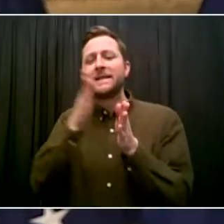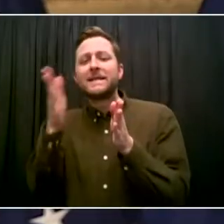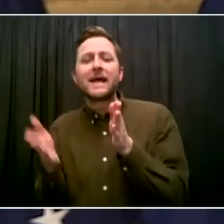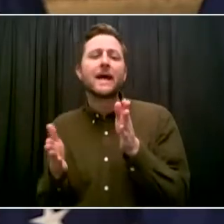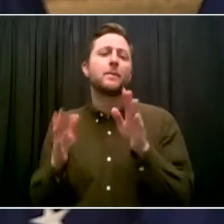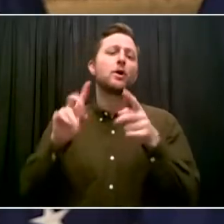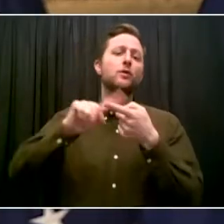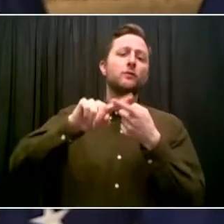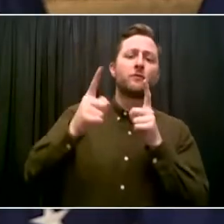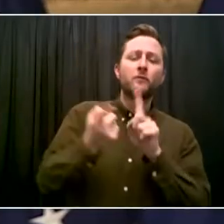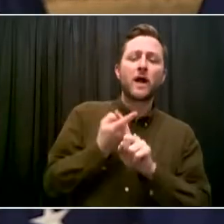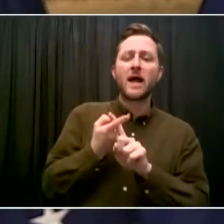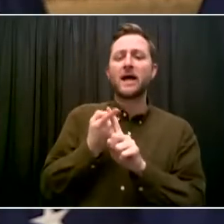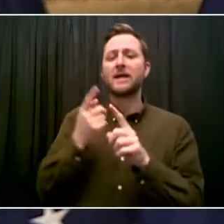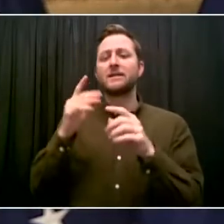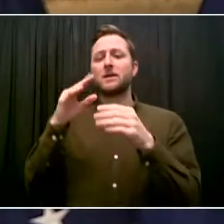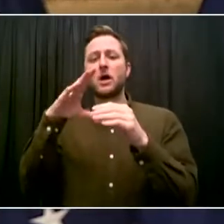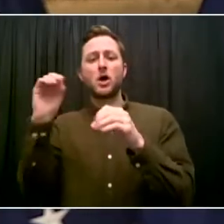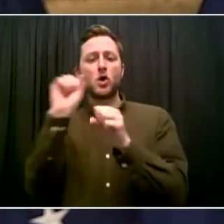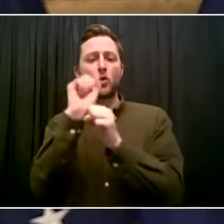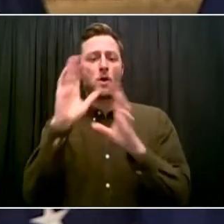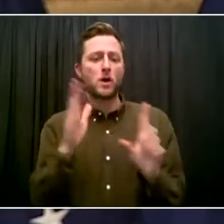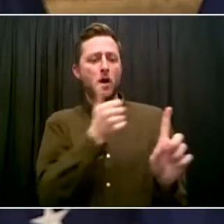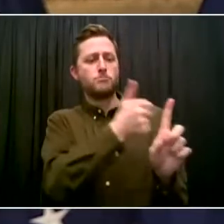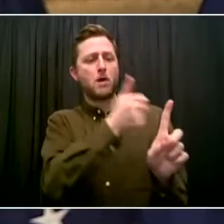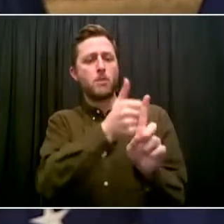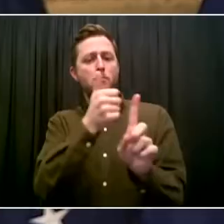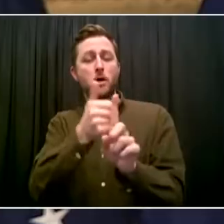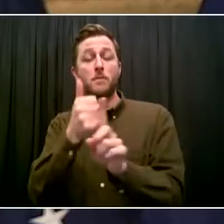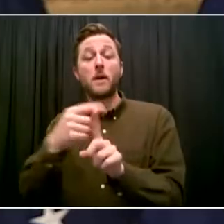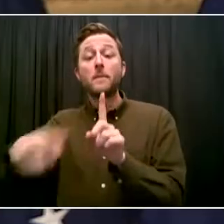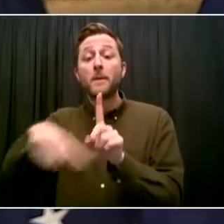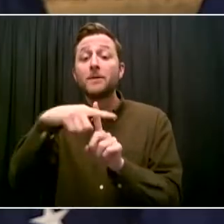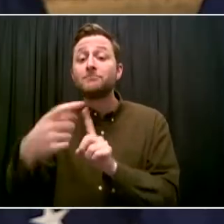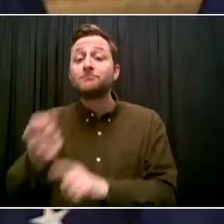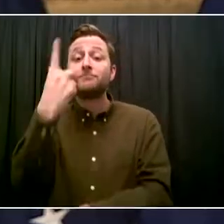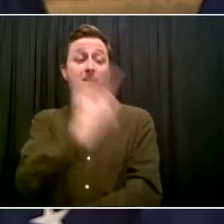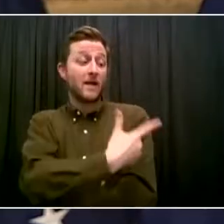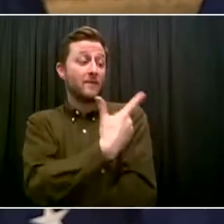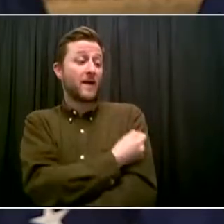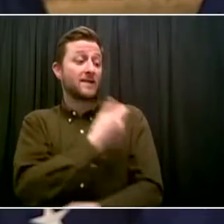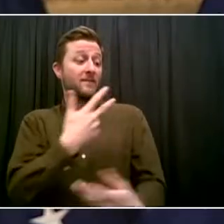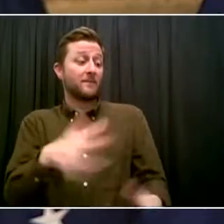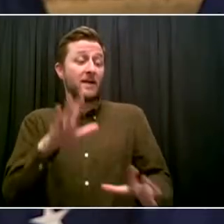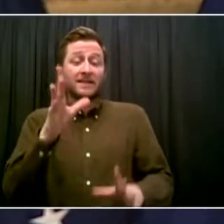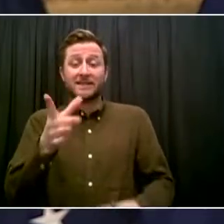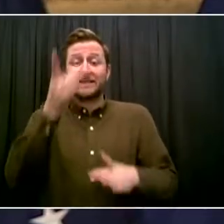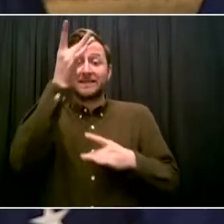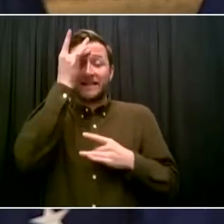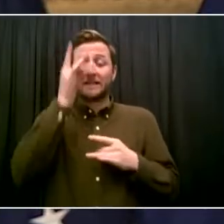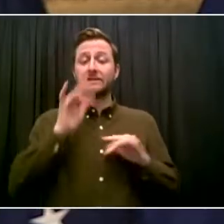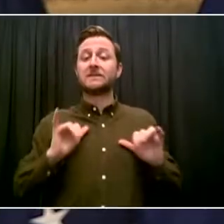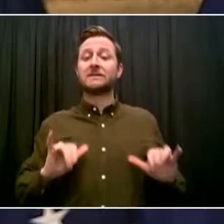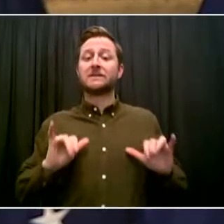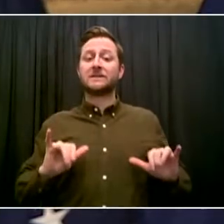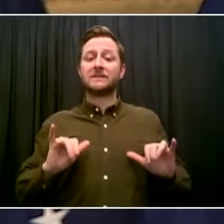ALREADY IMPACTED SO MANY FAMILIES, NEIGHBORS AND